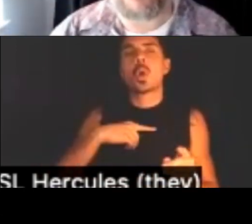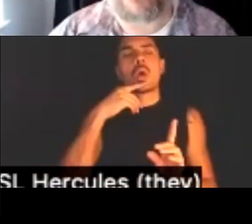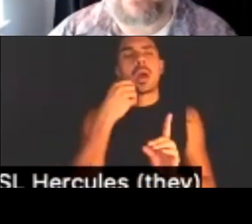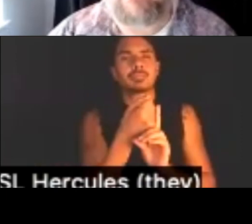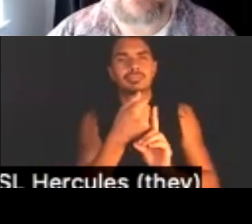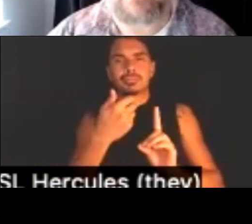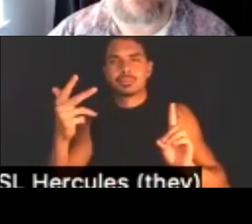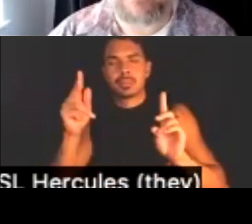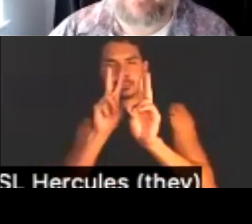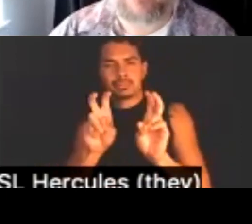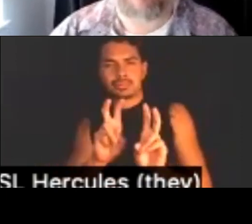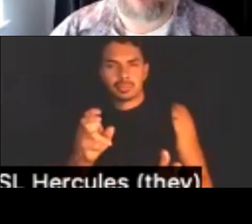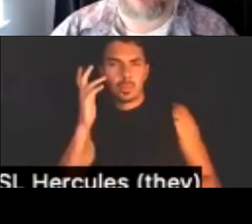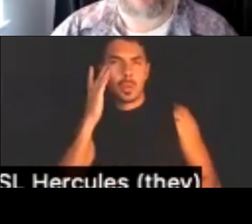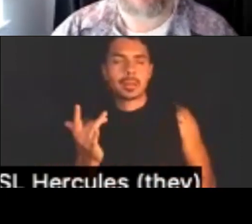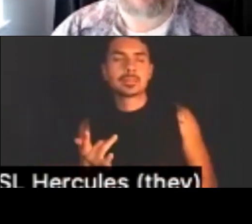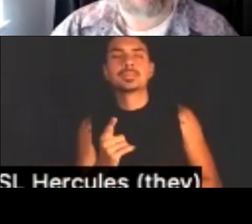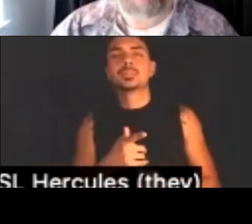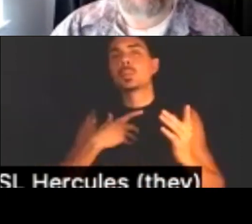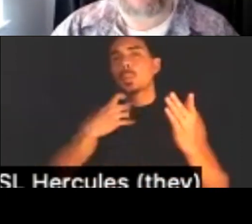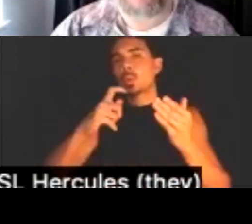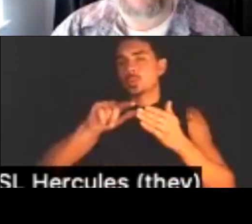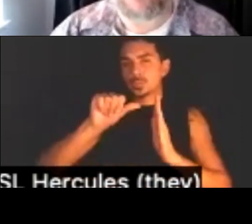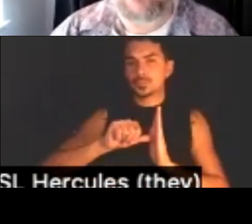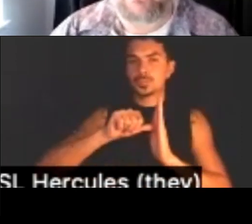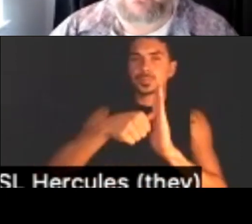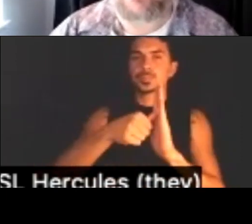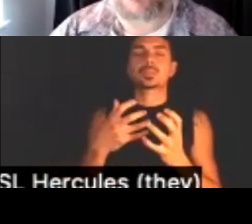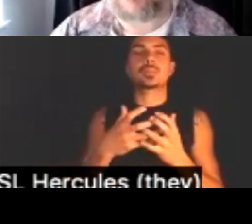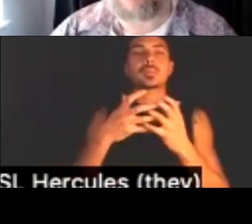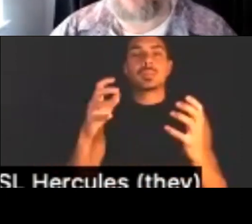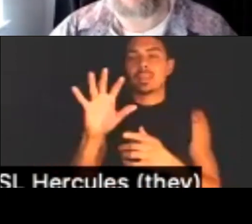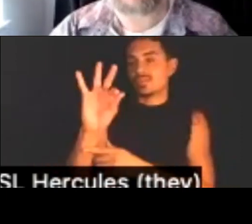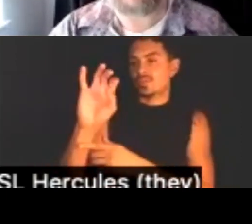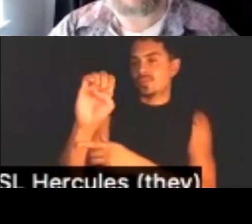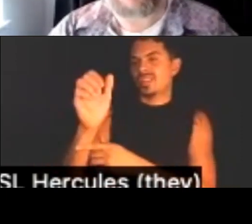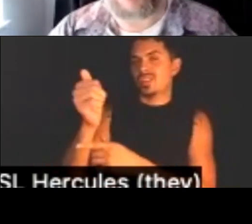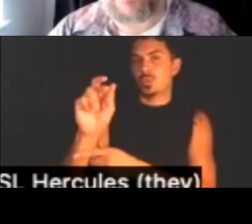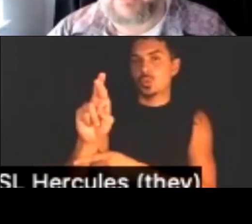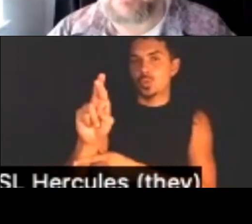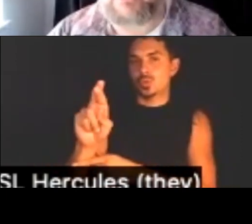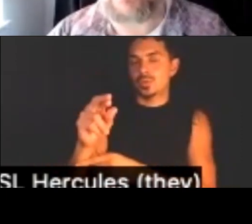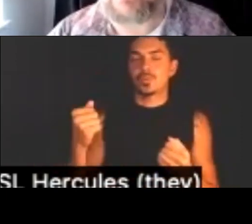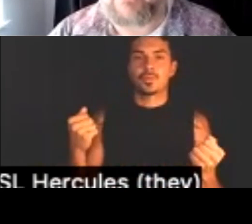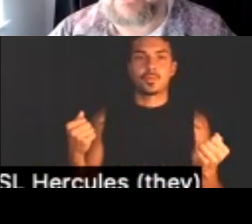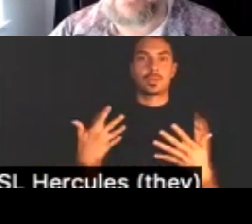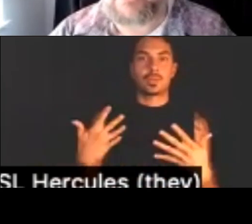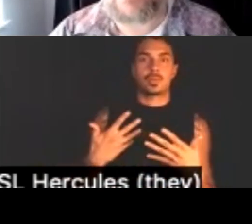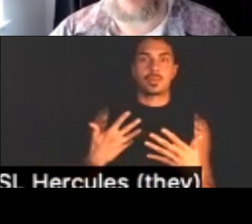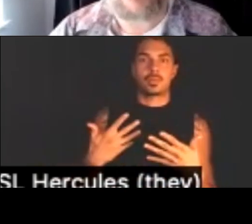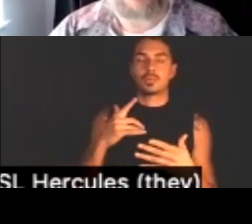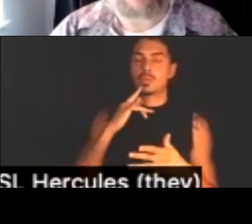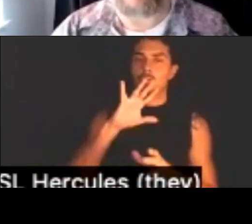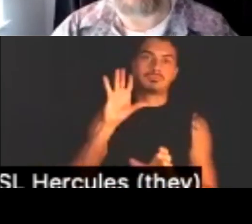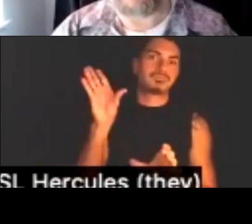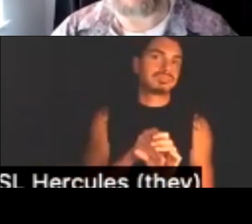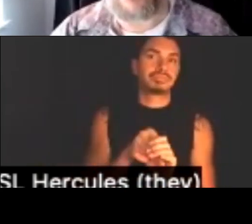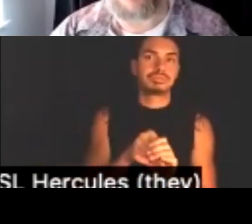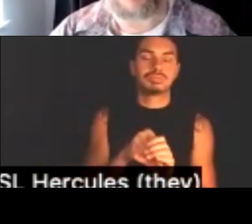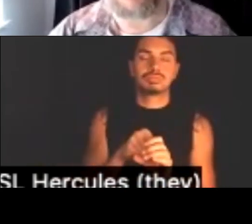really want to emphasize how much fear plays a role in folks getting mental health services or even acknowledging